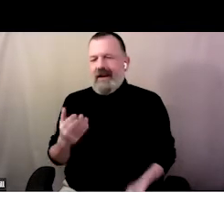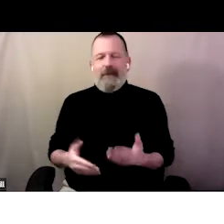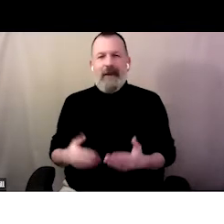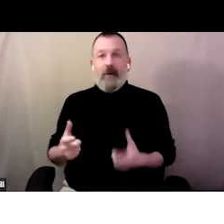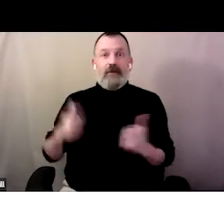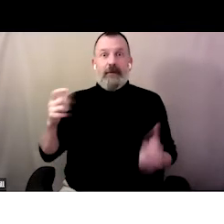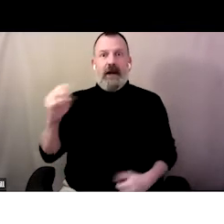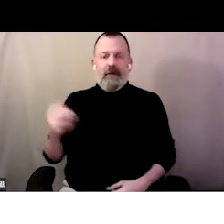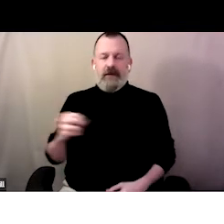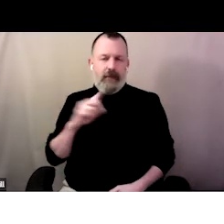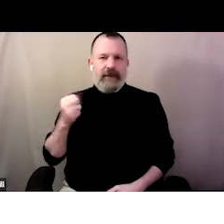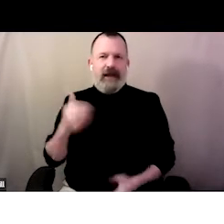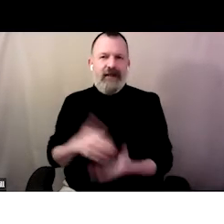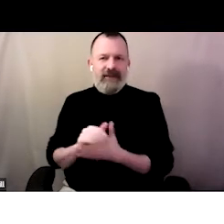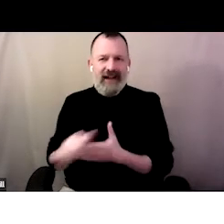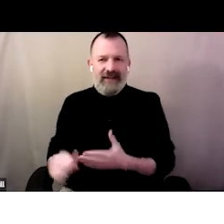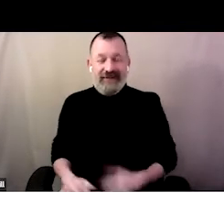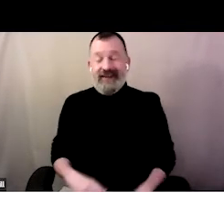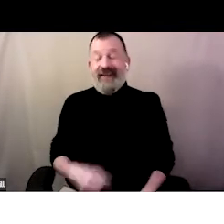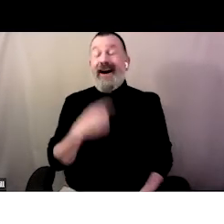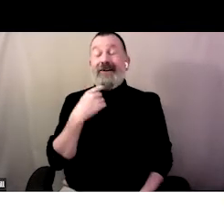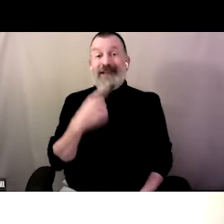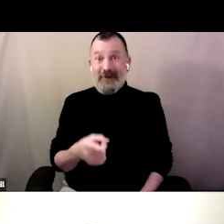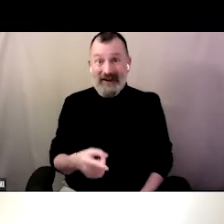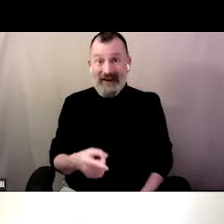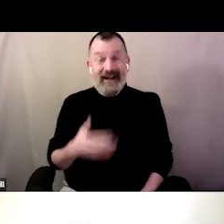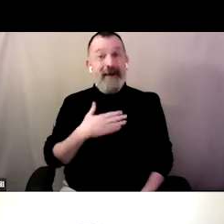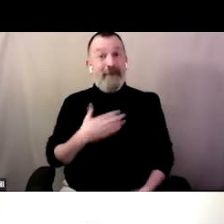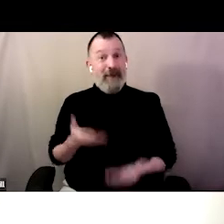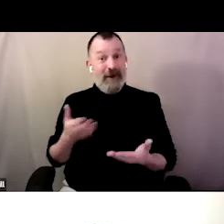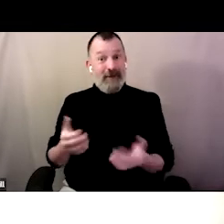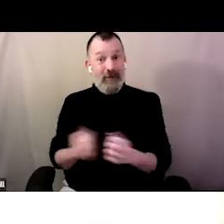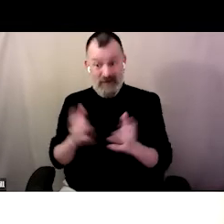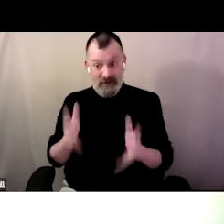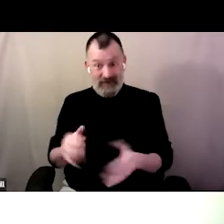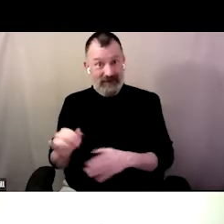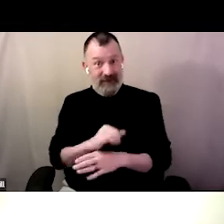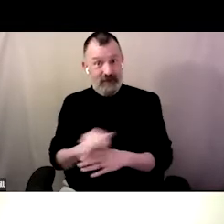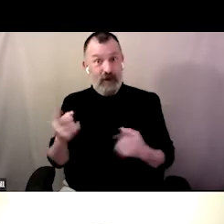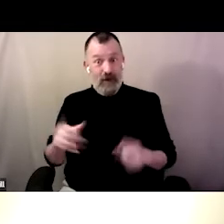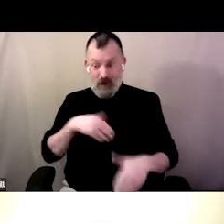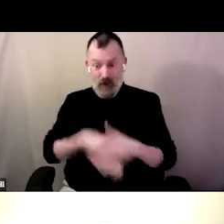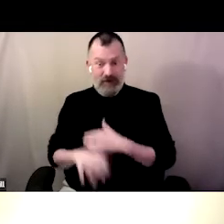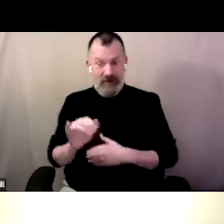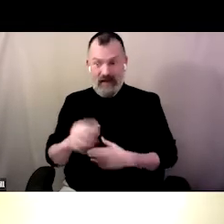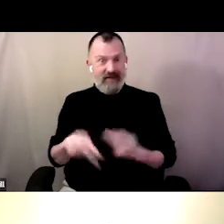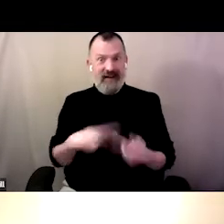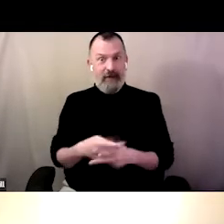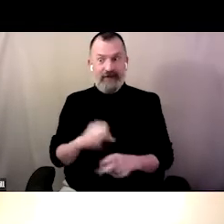CalebBarlow: I'll tell you what, my recommendation, along with the rest of the industry when you walk into one of these incidents and you're talking to the CEO might just pay it.